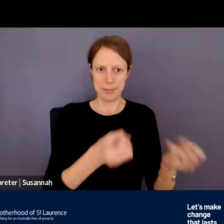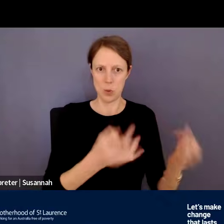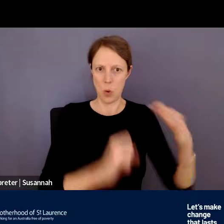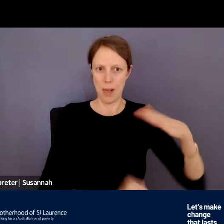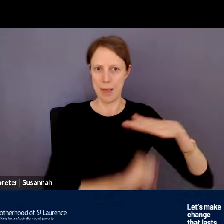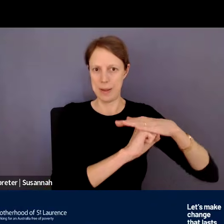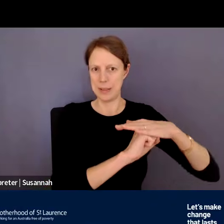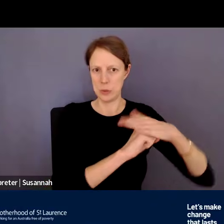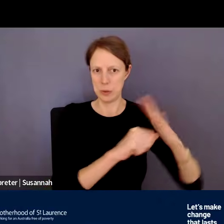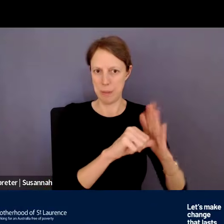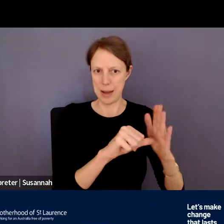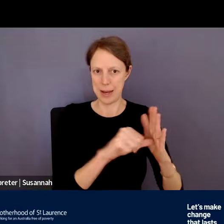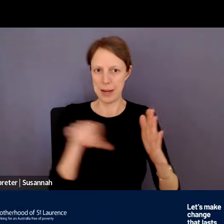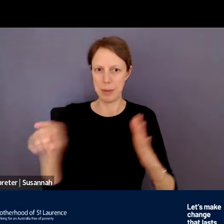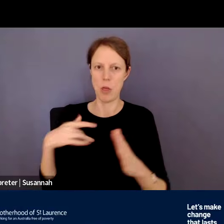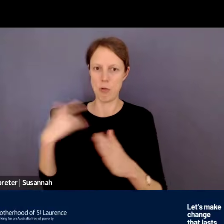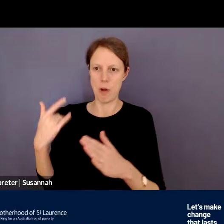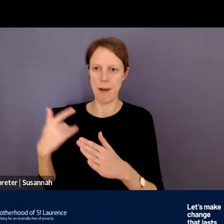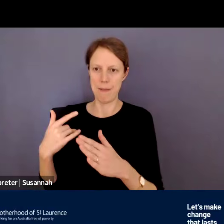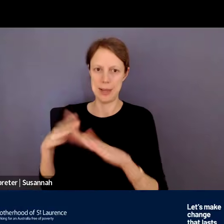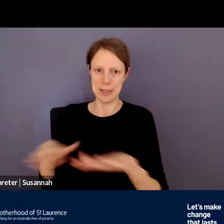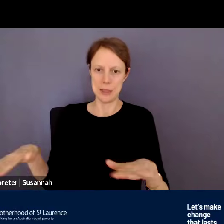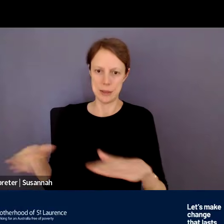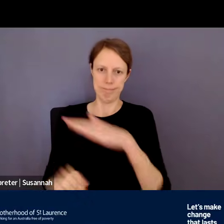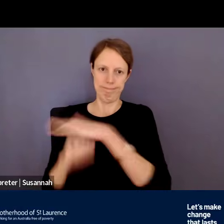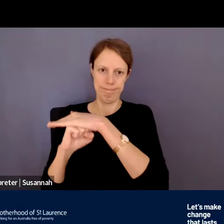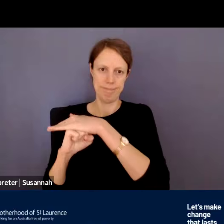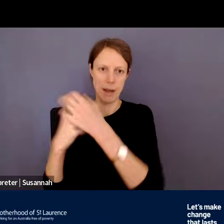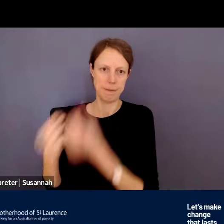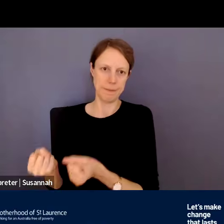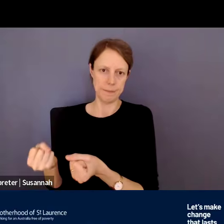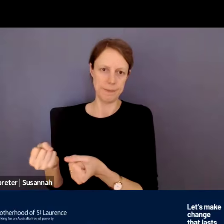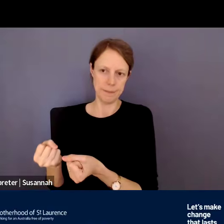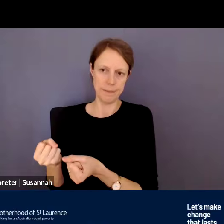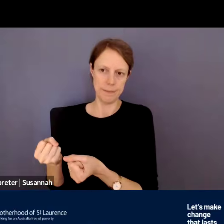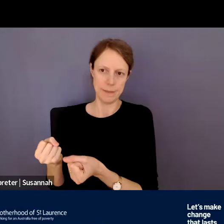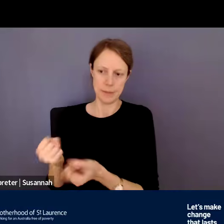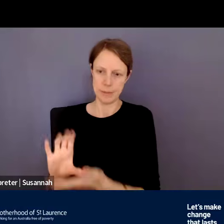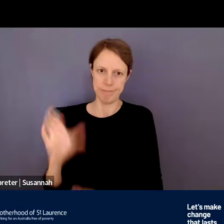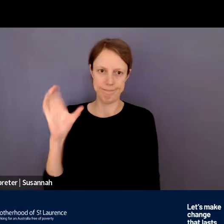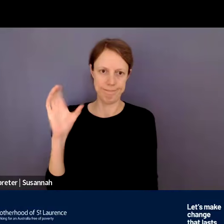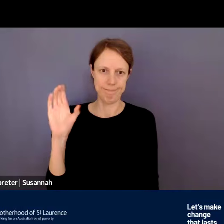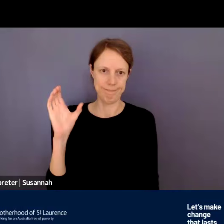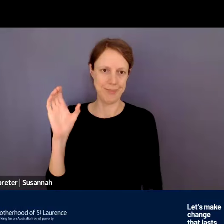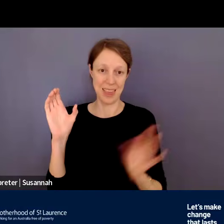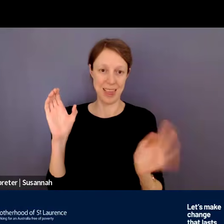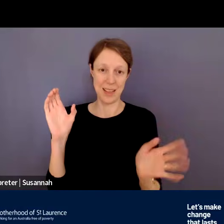Thriving Kids is a capped full. So there's only so much resourcing and so decisions have to be